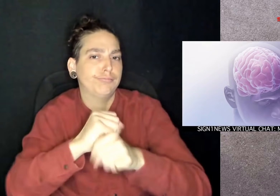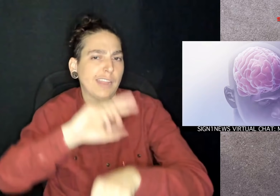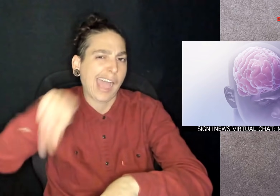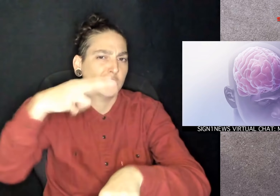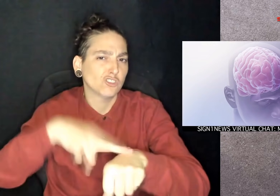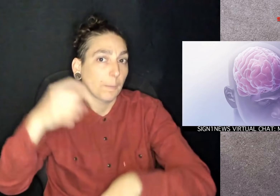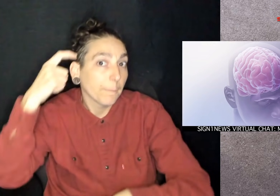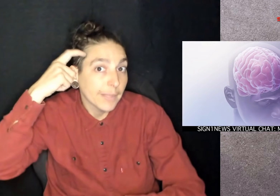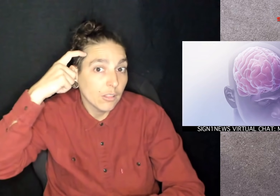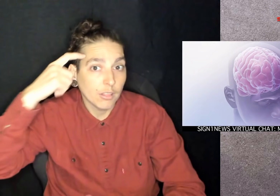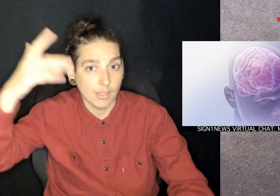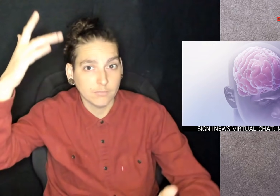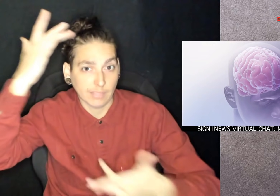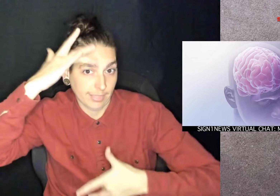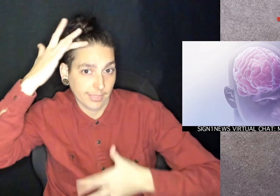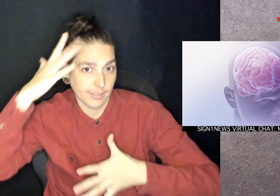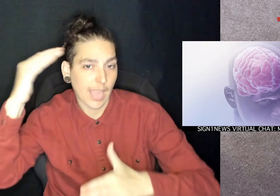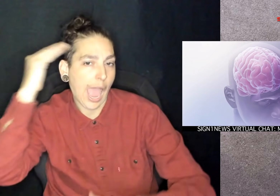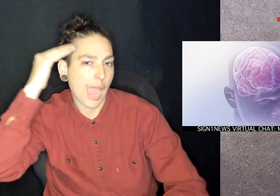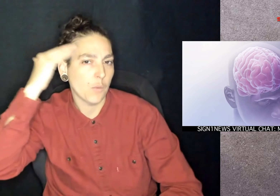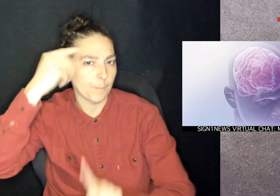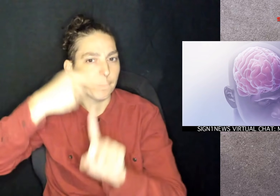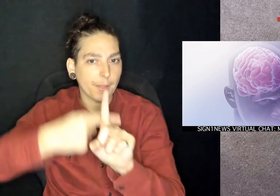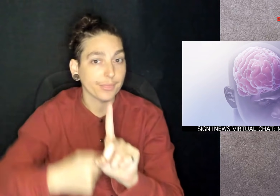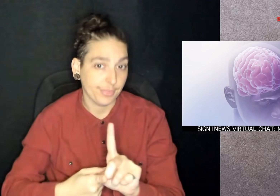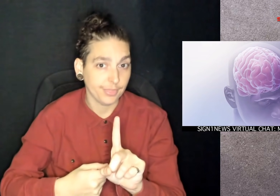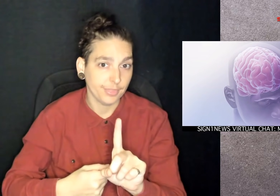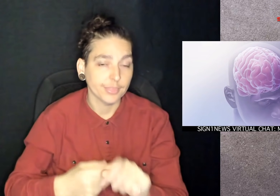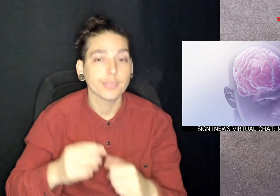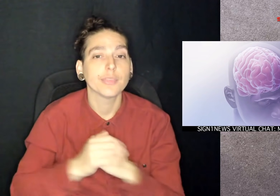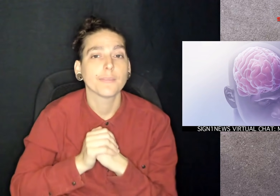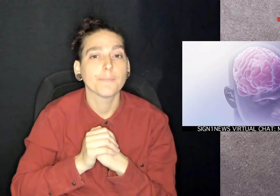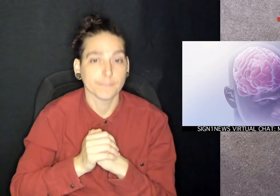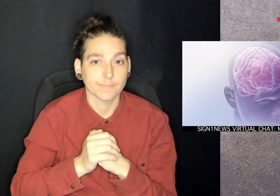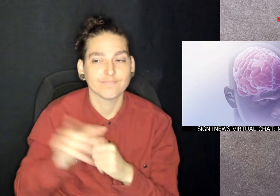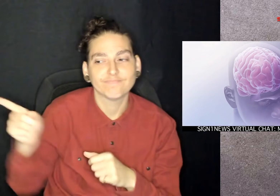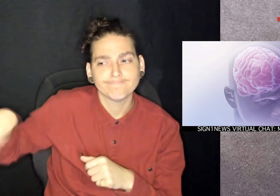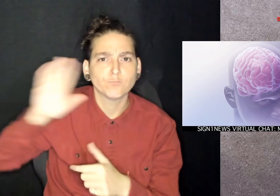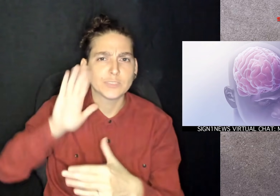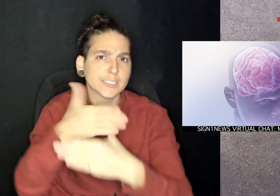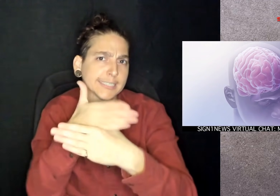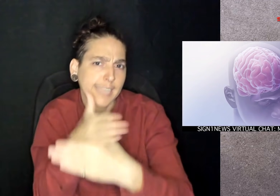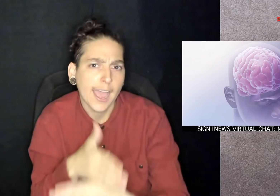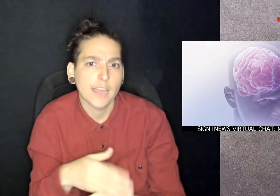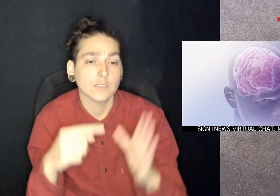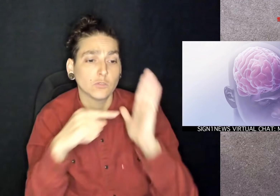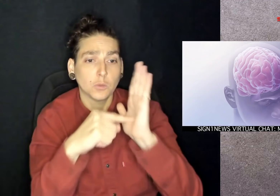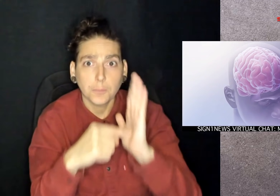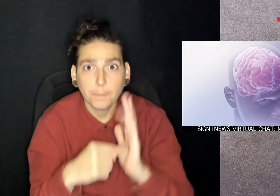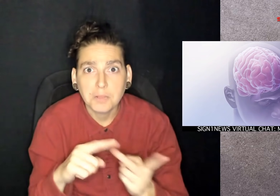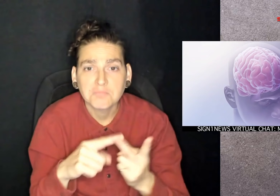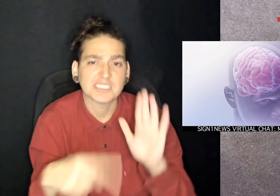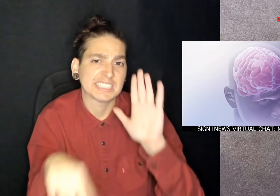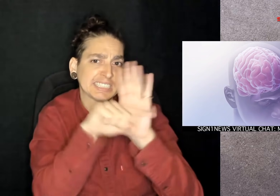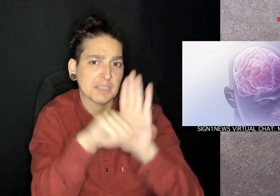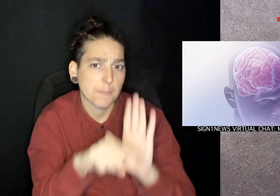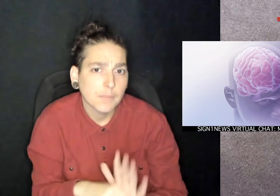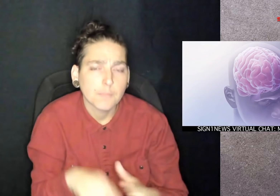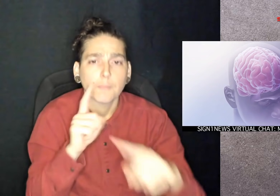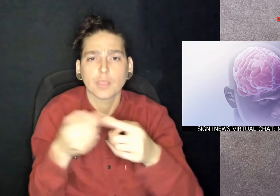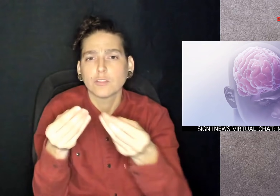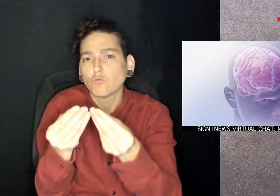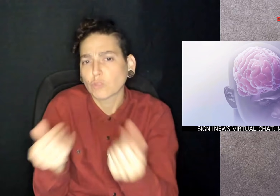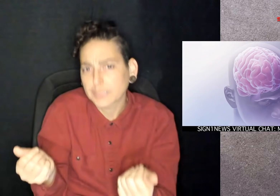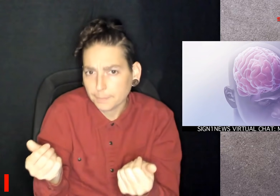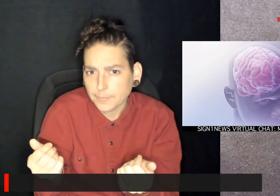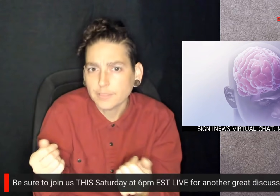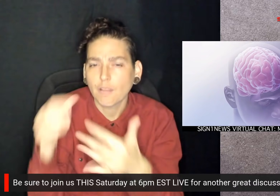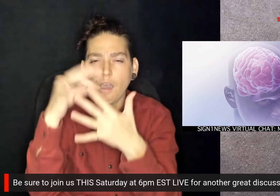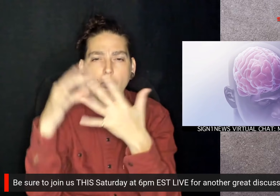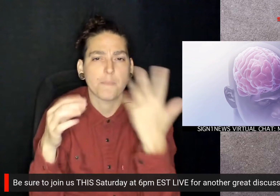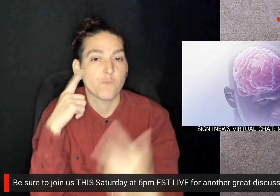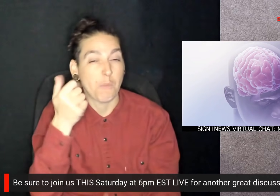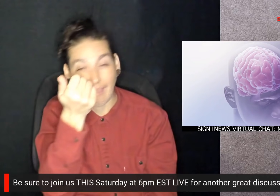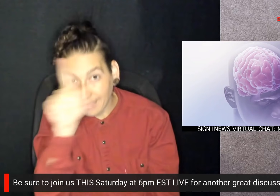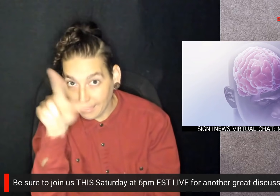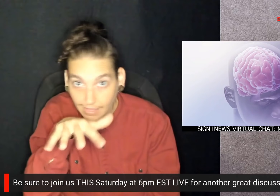mental illness awareness month they will share the symptoms stigma and treatment options